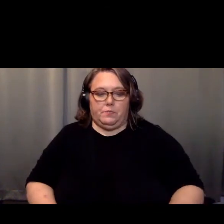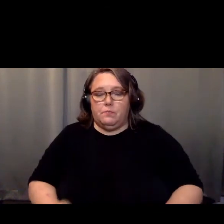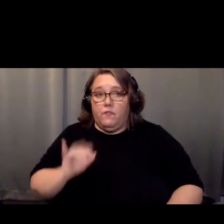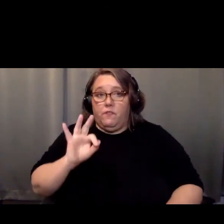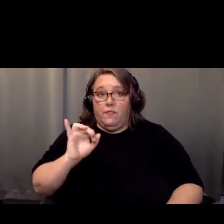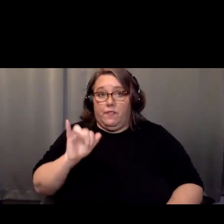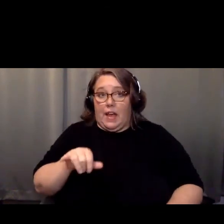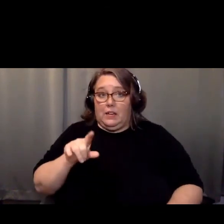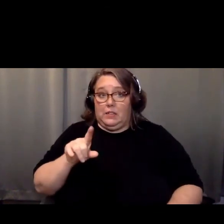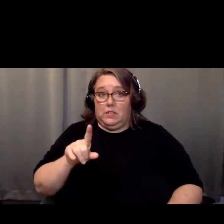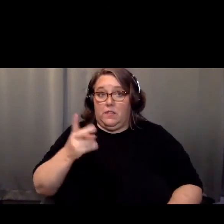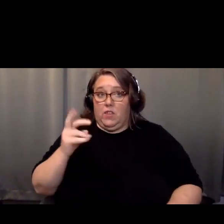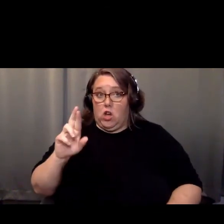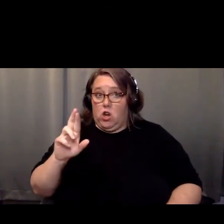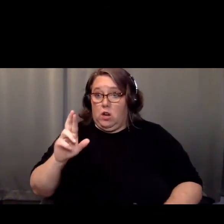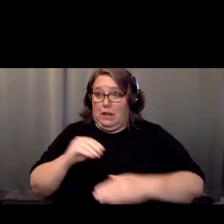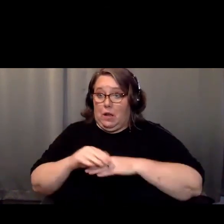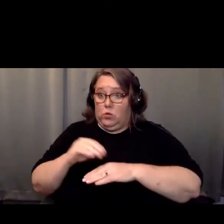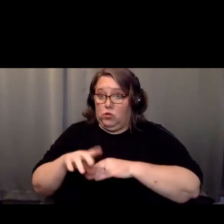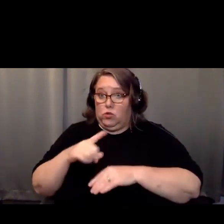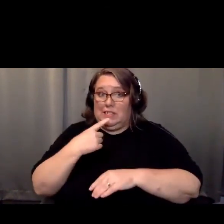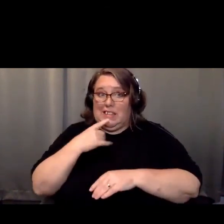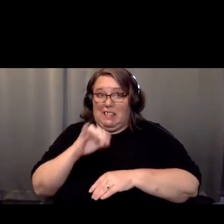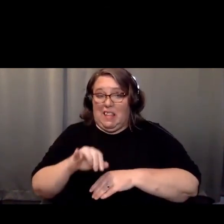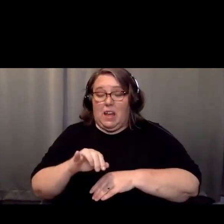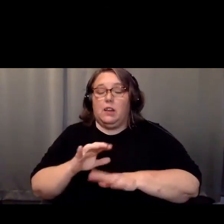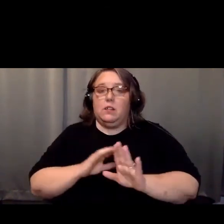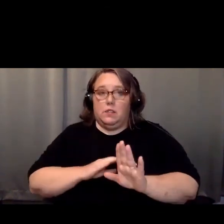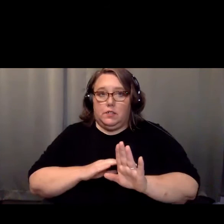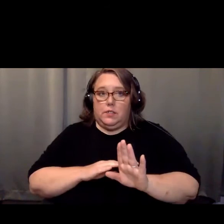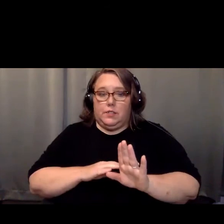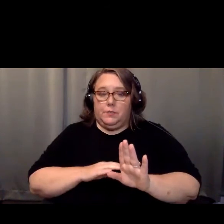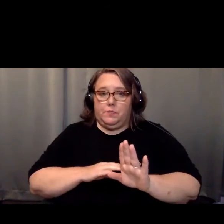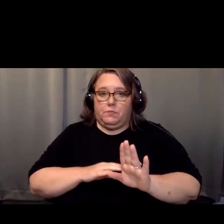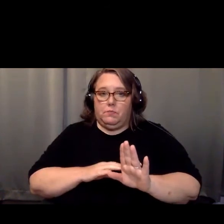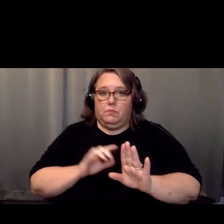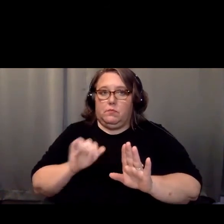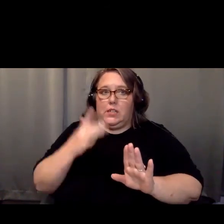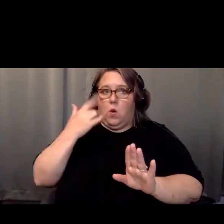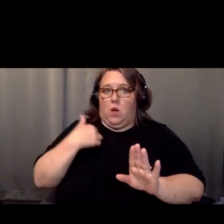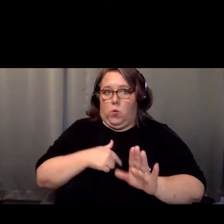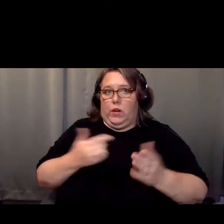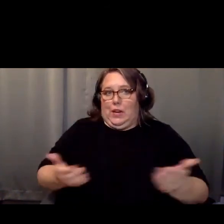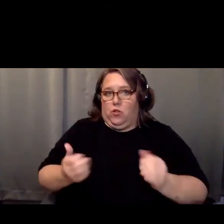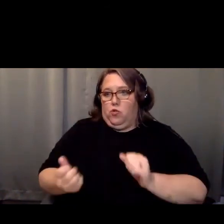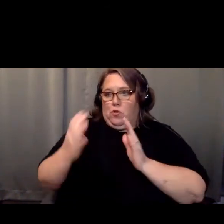from the vocational rehabilitation counselor, then that's what we're here for, to address those type of issues.